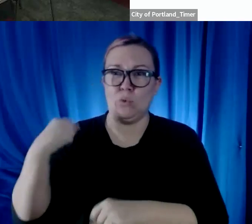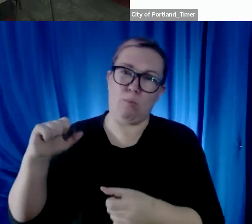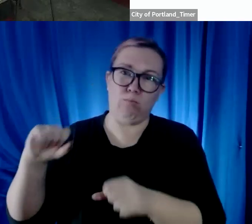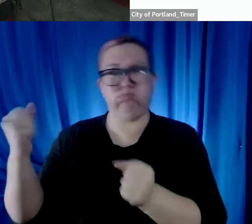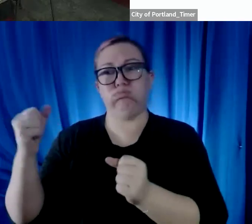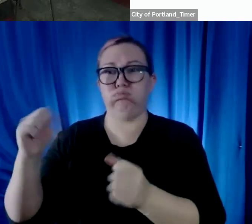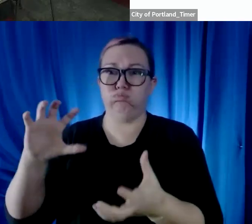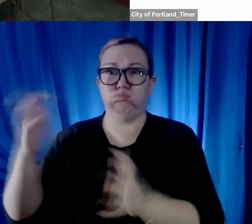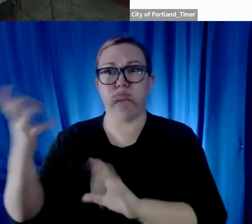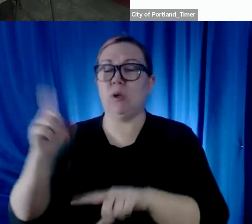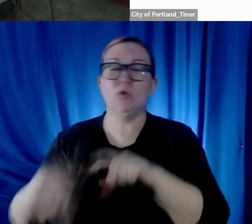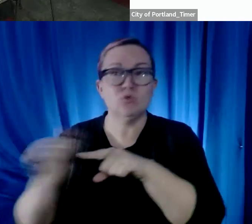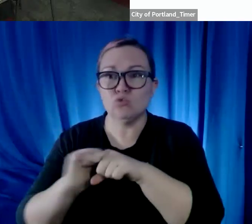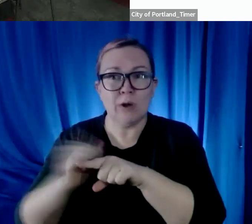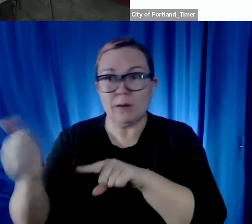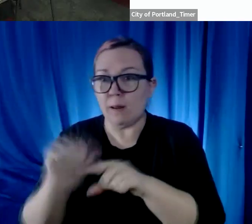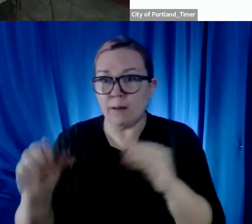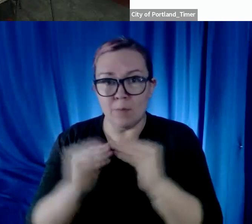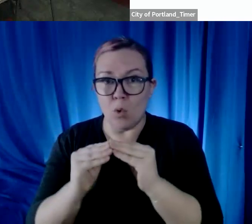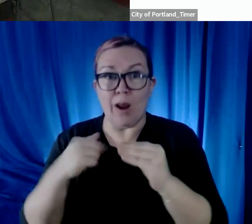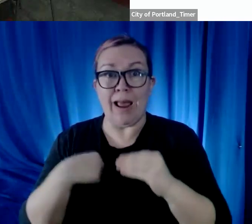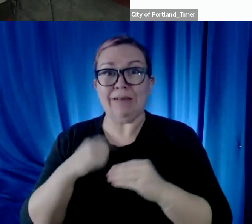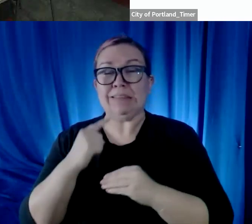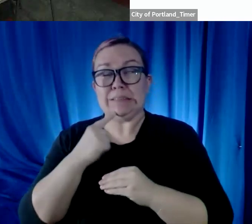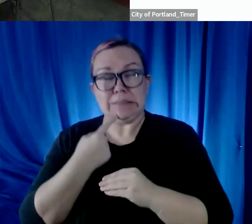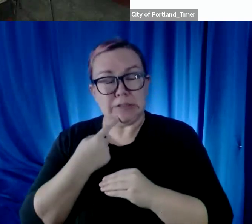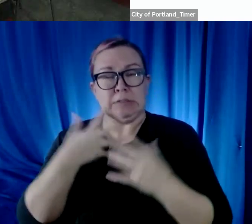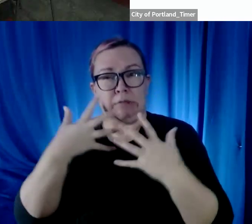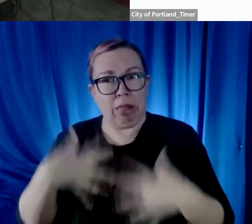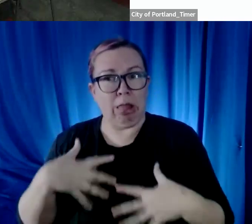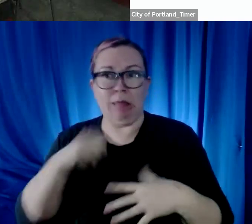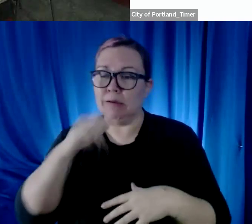Train anymore. This put me in a deep funk. I was not feeling normal at all.